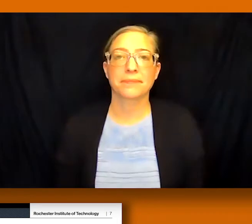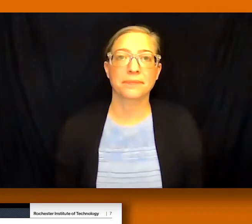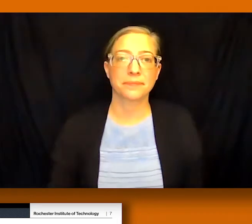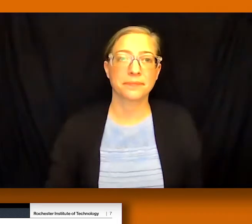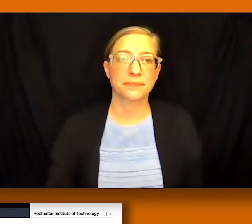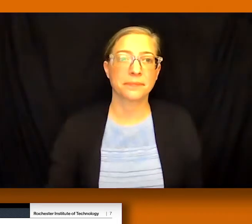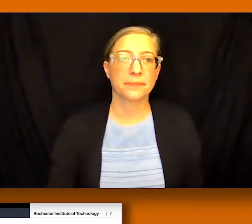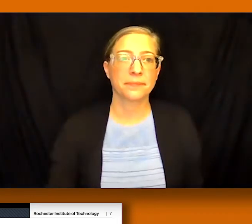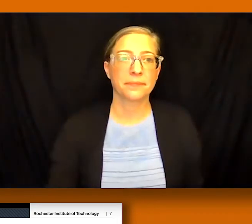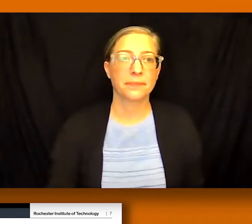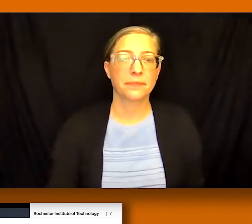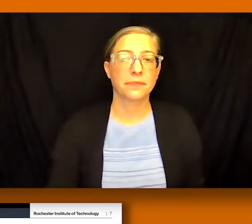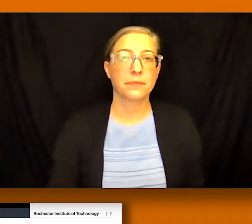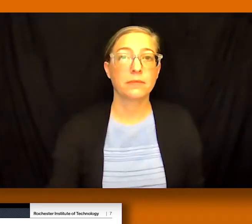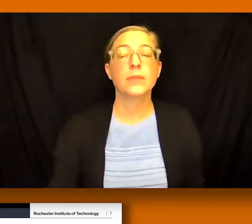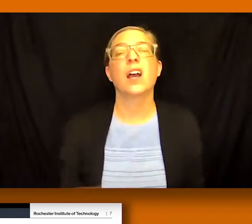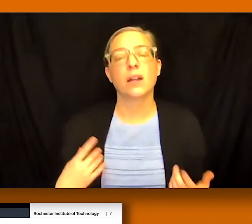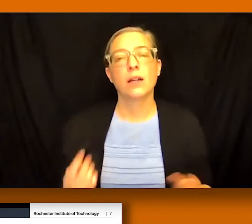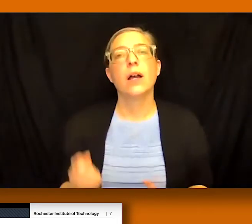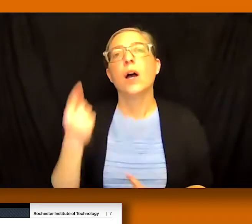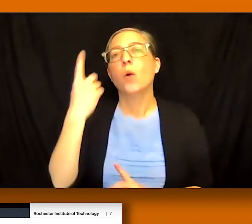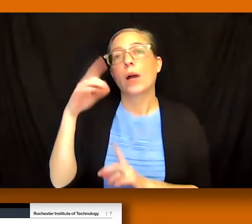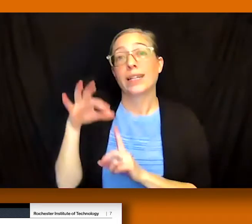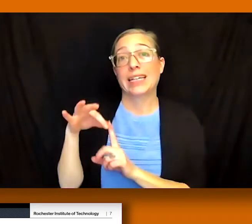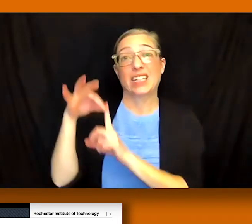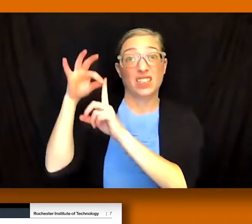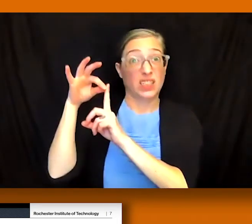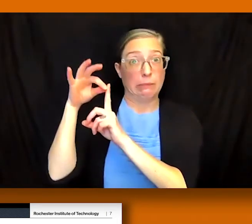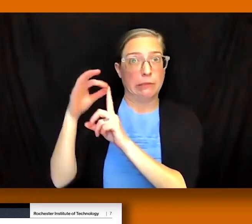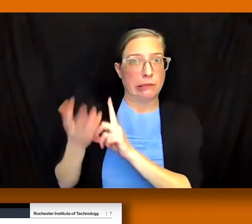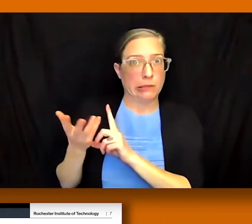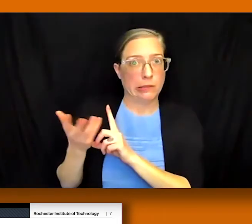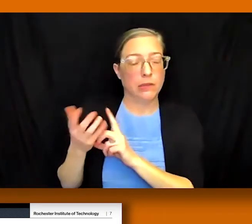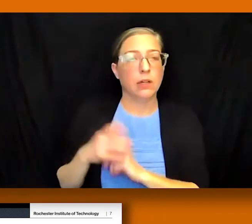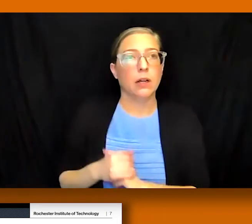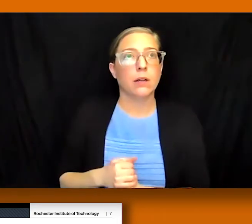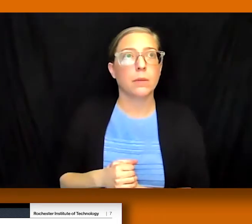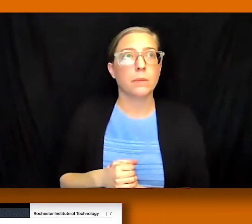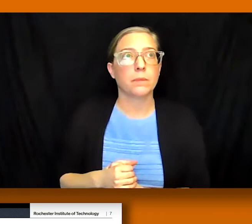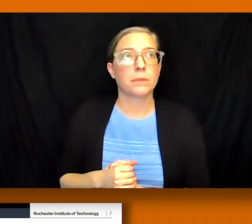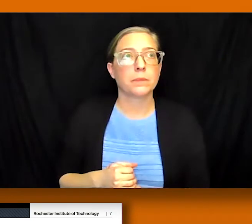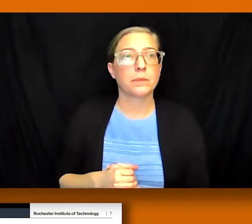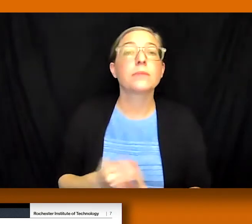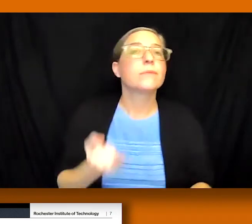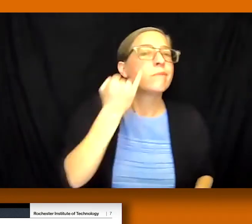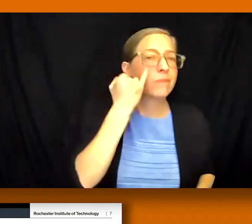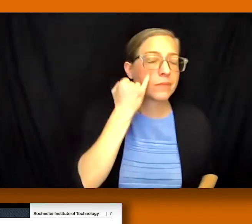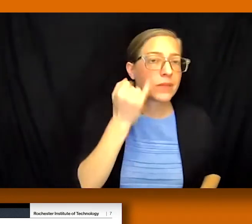The exception to that would be if you're hiring a coordinator or something like that